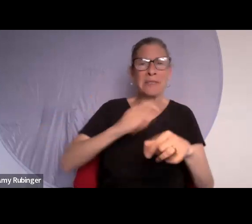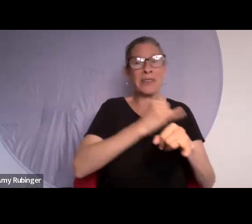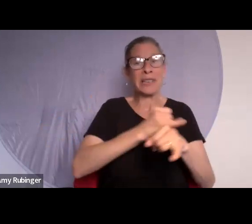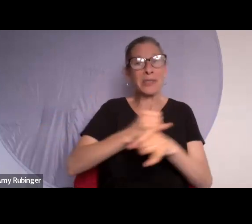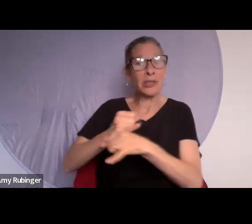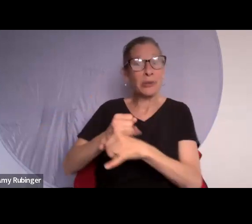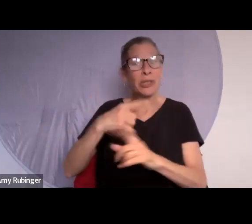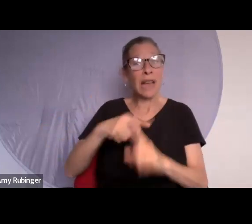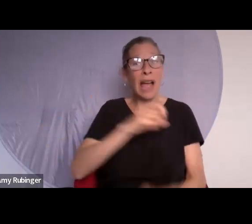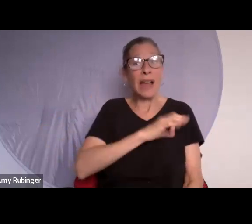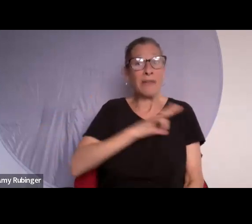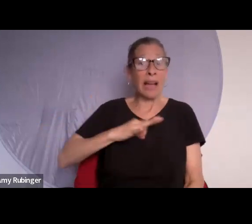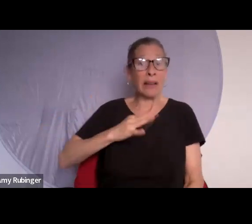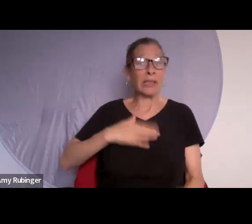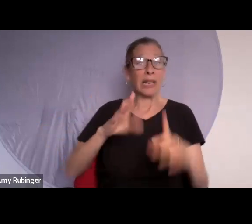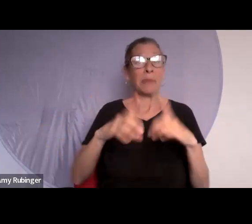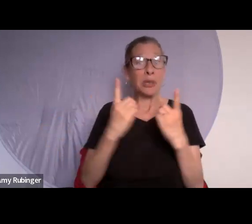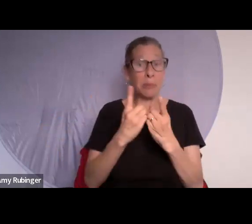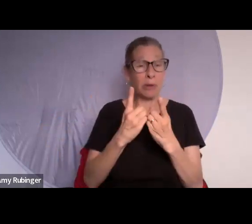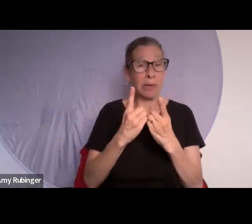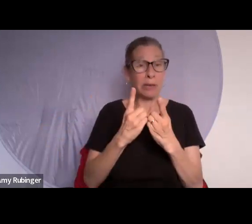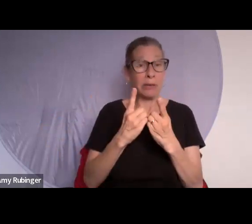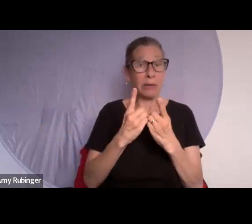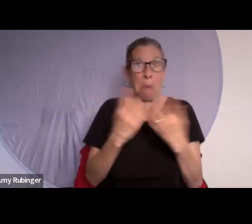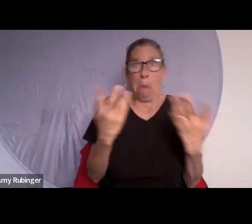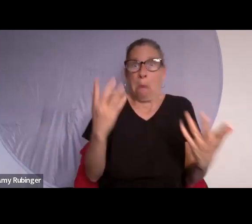faculty in our department who didn't know what it was. And